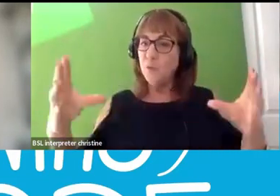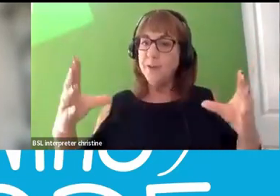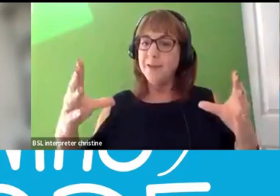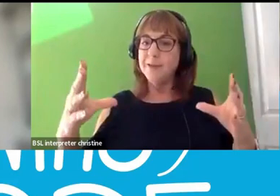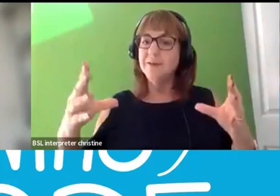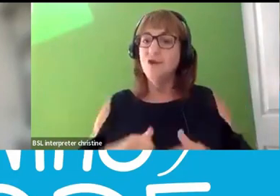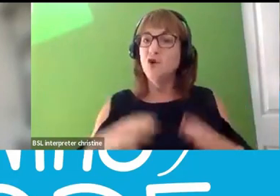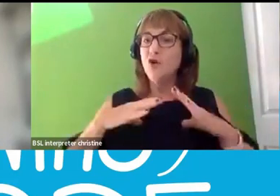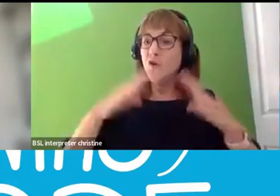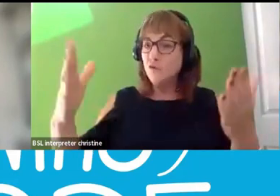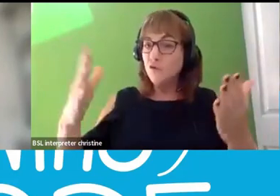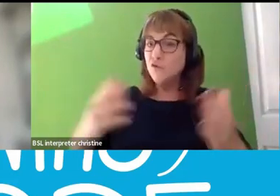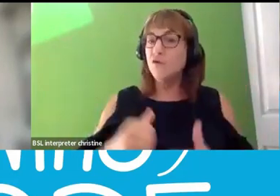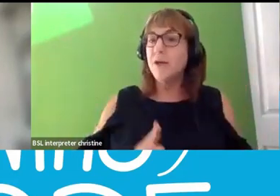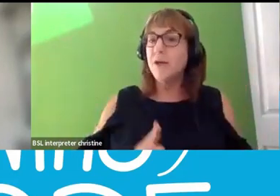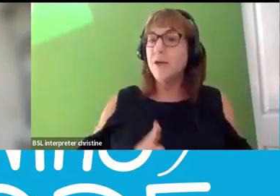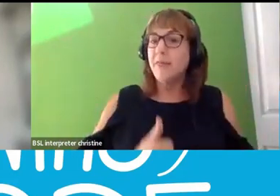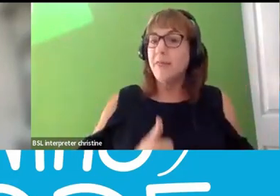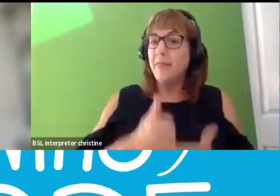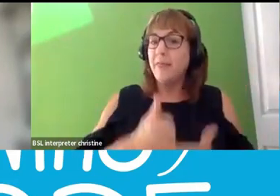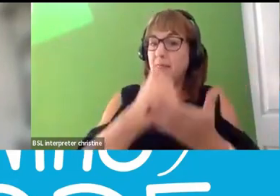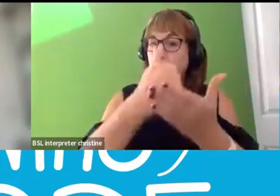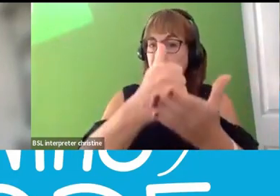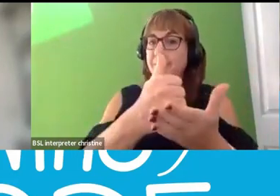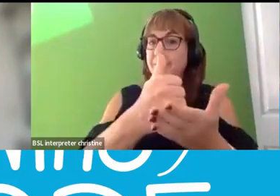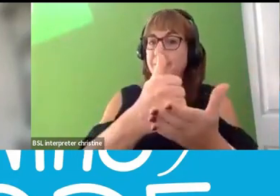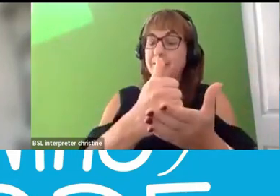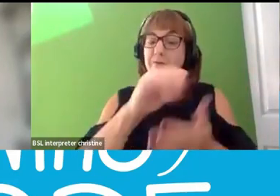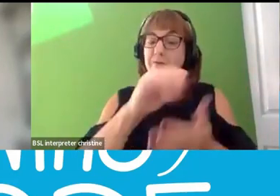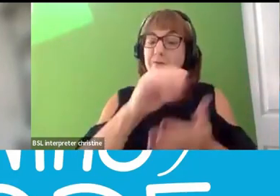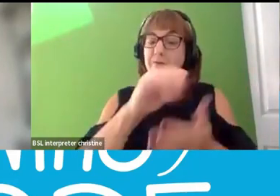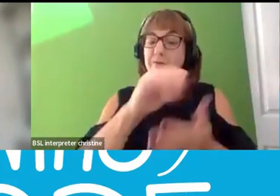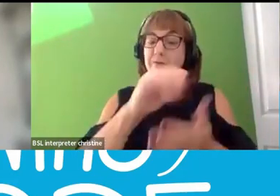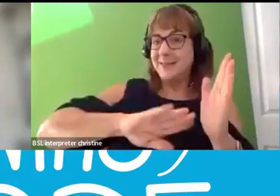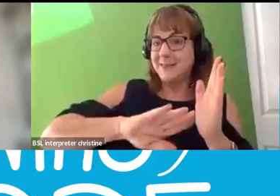children and young people with additional needs in partnership with churches right across the UK.